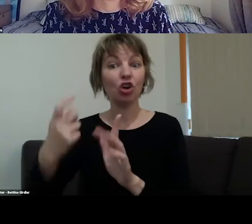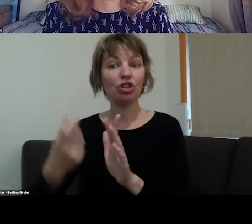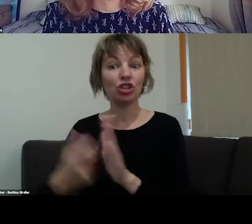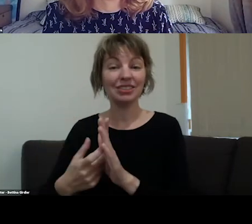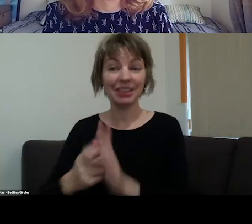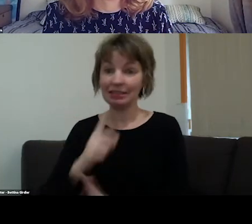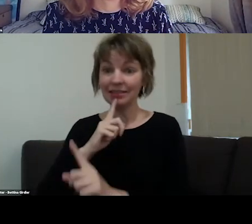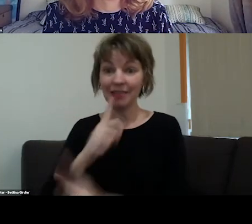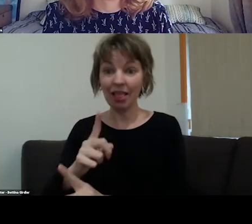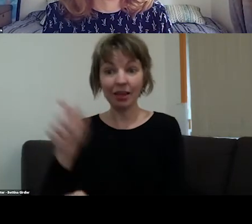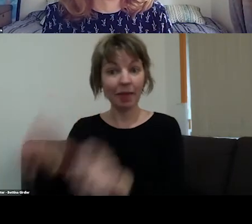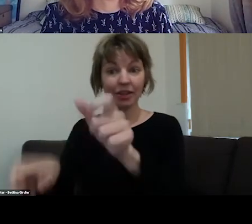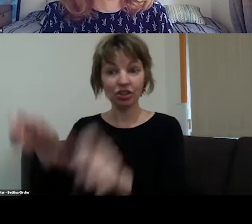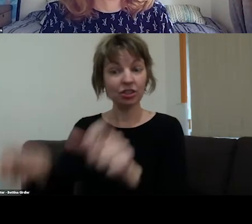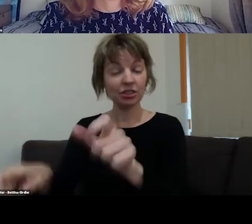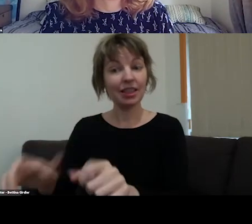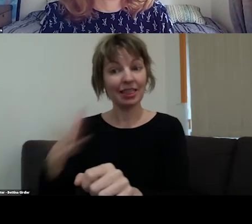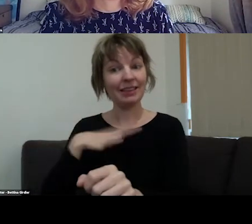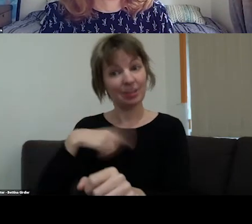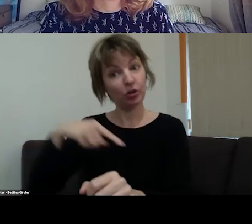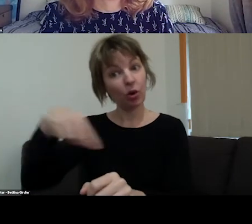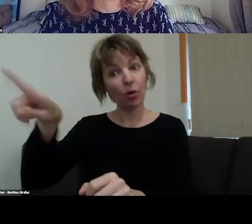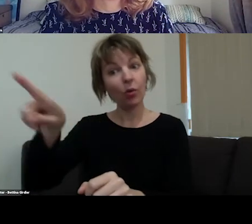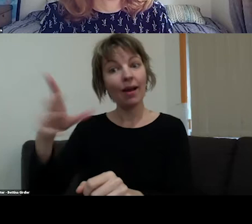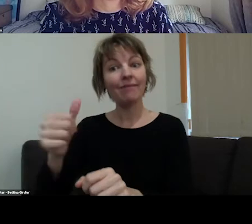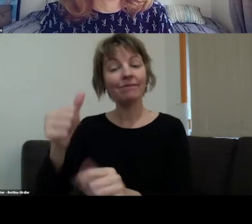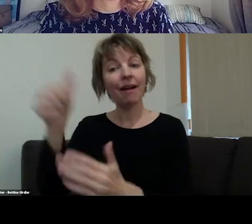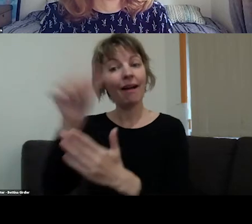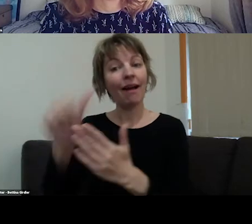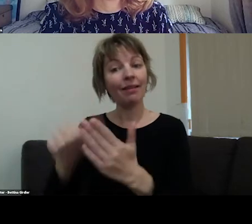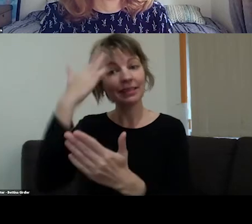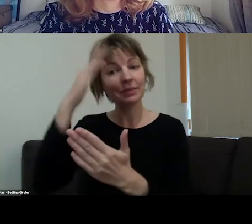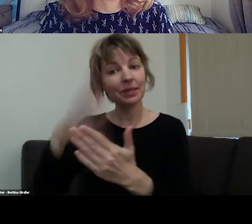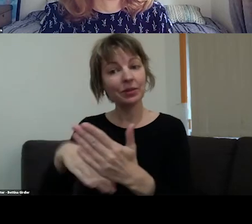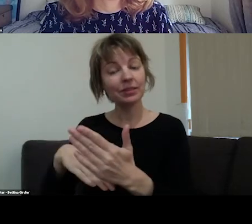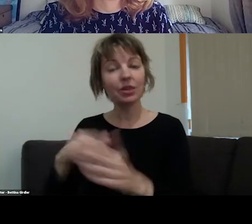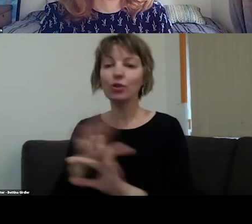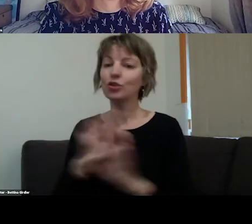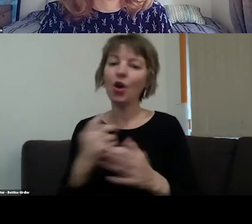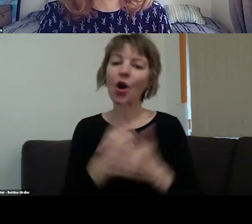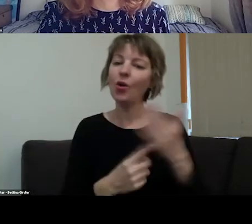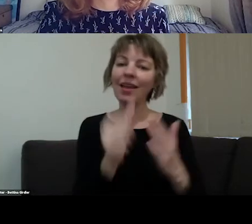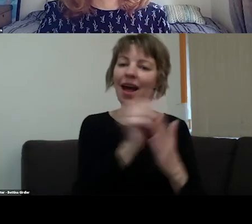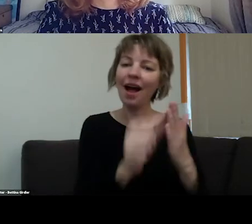And I don't think we should discount, you know, art therapy and it's certainly been something that I've been hearing coming up